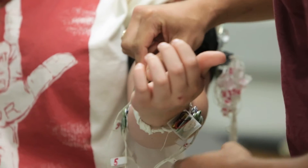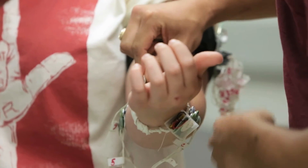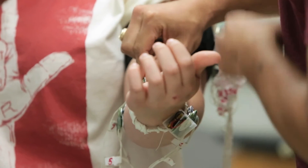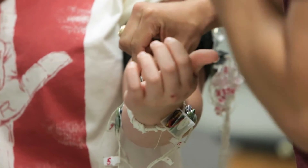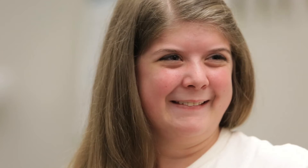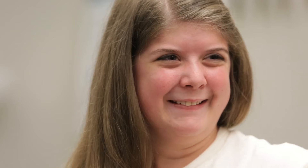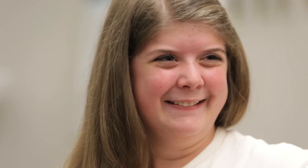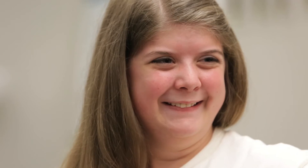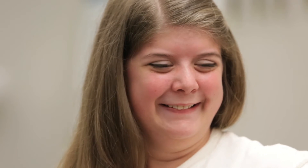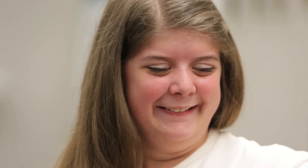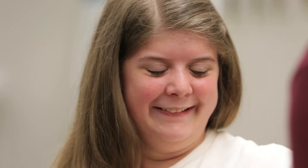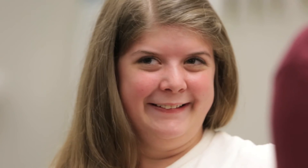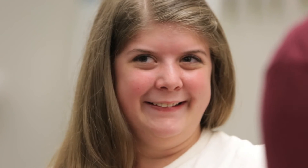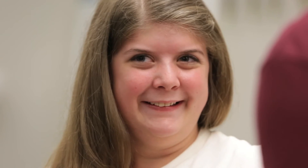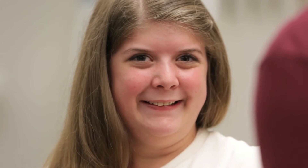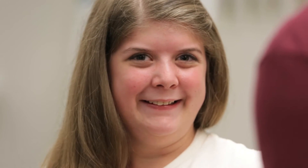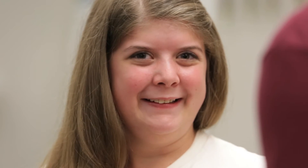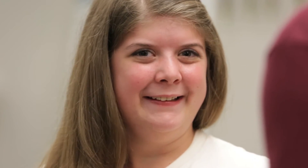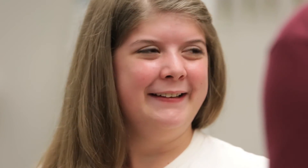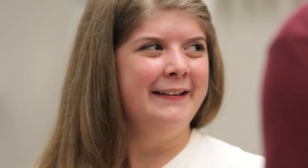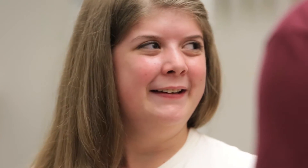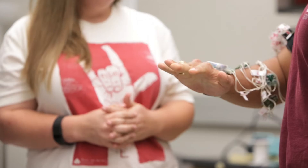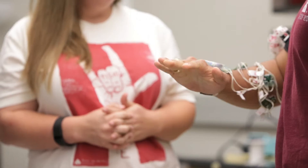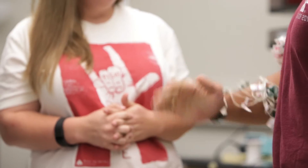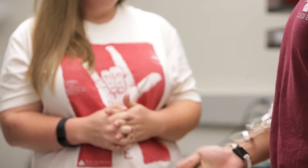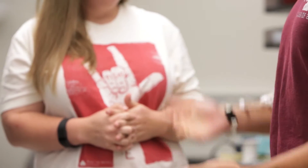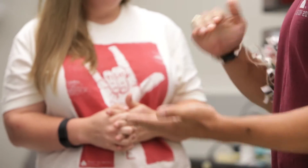the technology could make a world of difference to each and every life it touches.